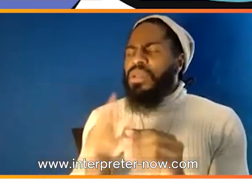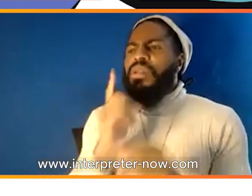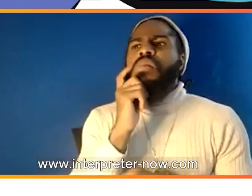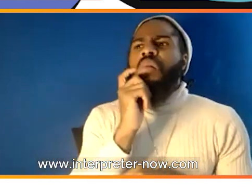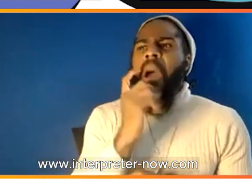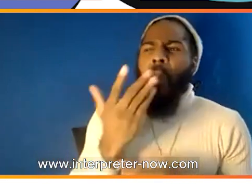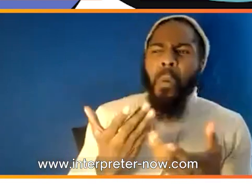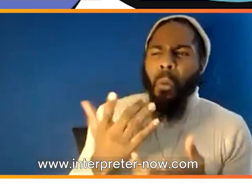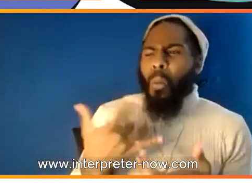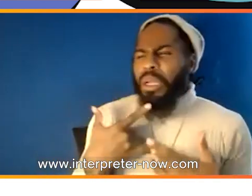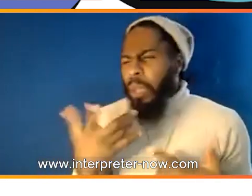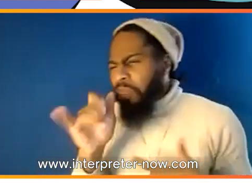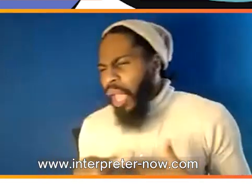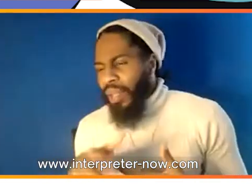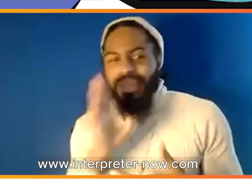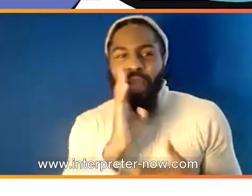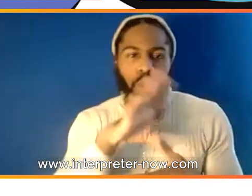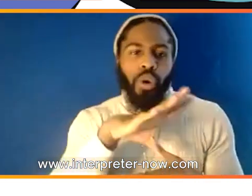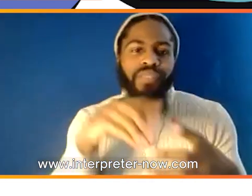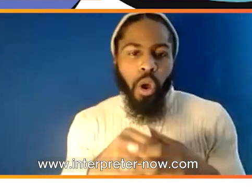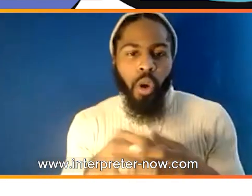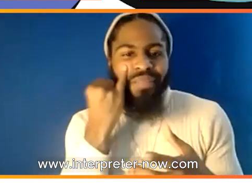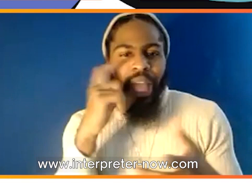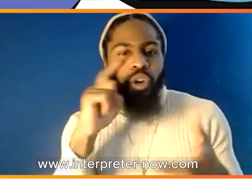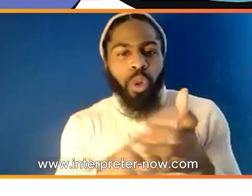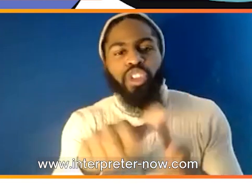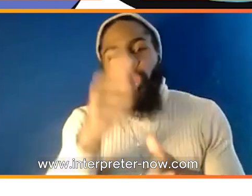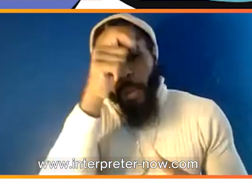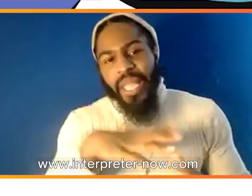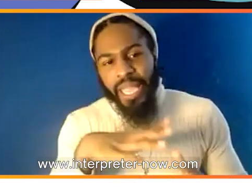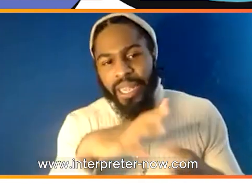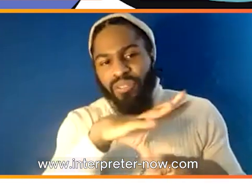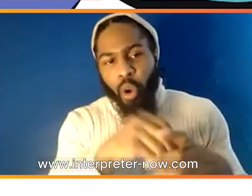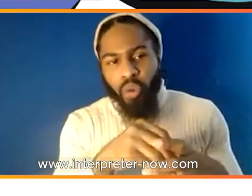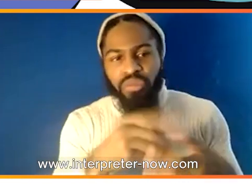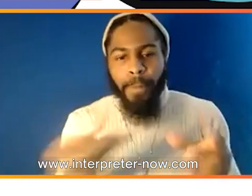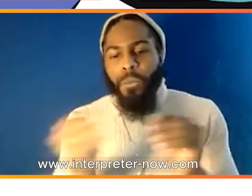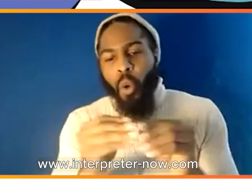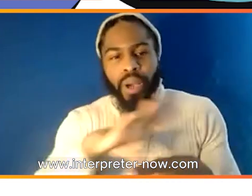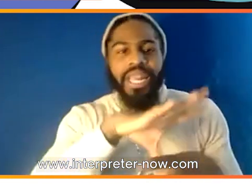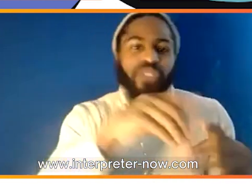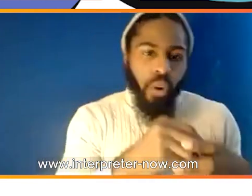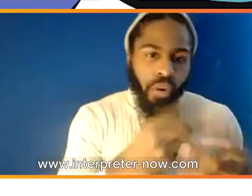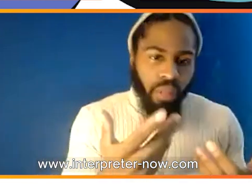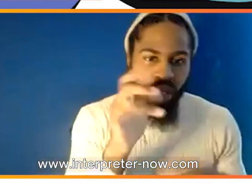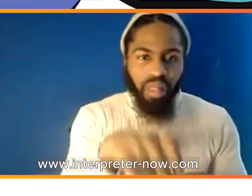Yeah, thank you for sharing that. In the work that I've done to advise allyship